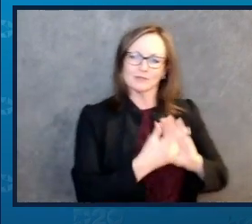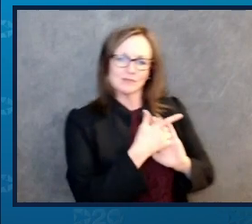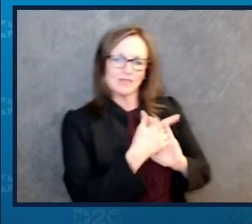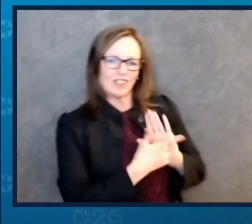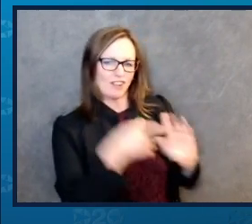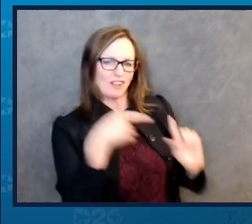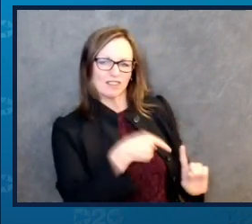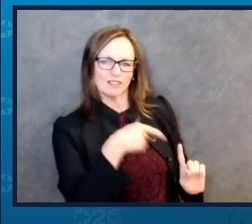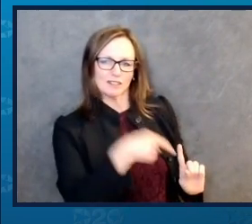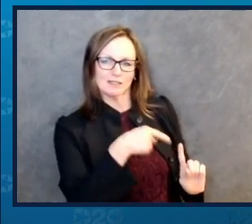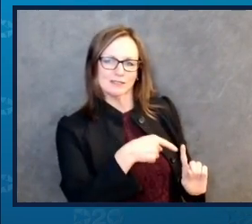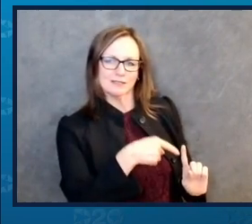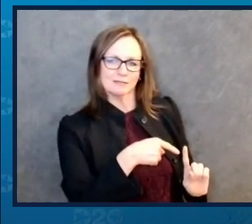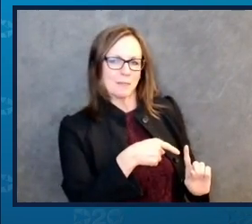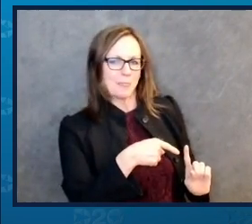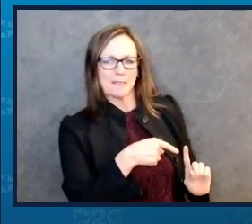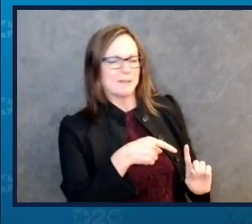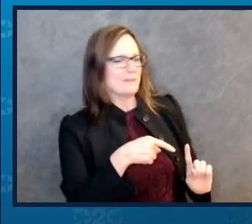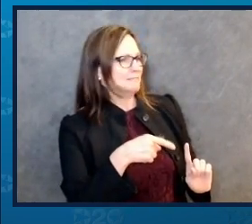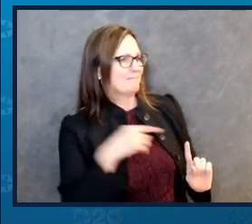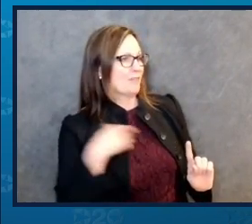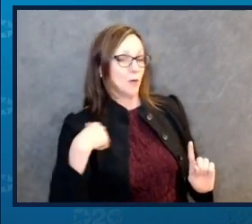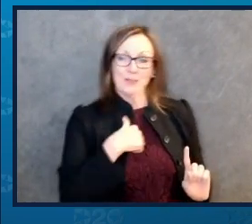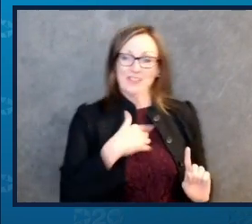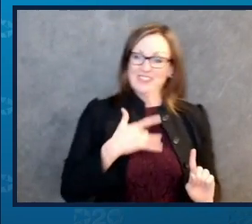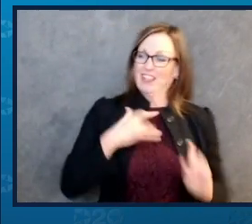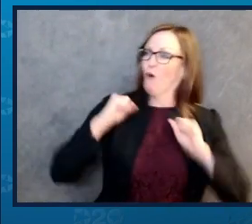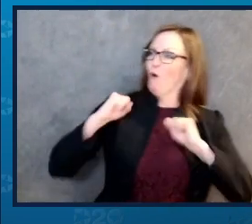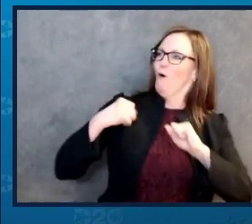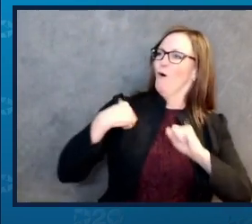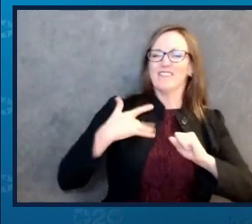ALL OF RUSS FREE.